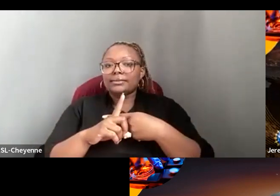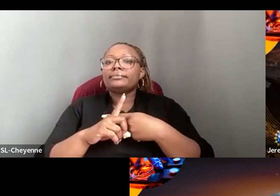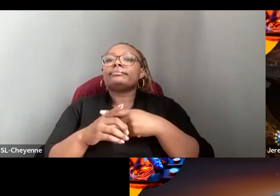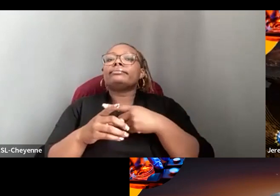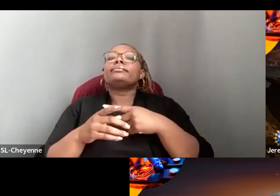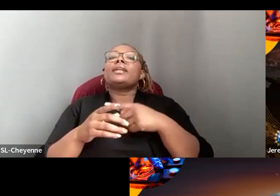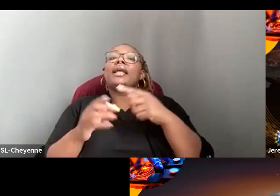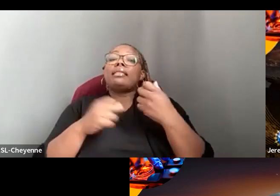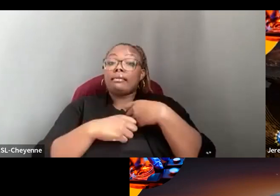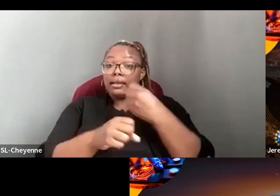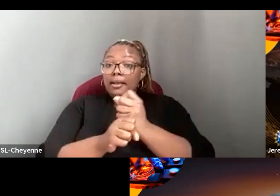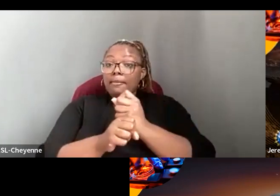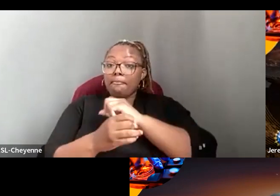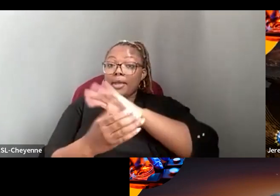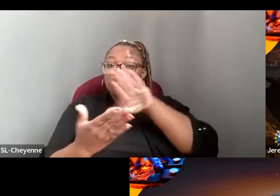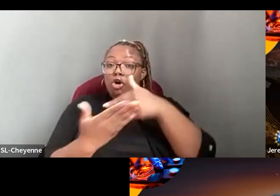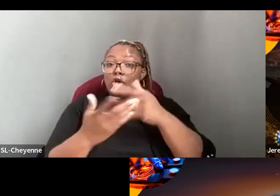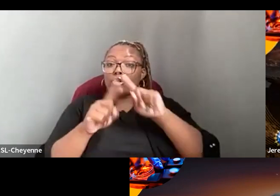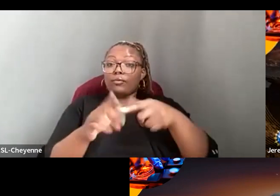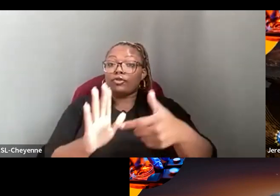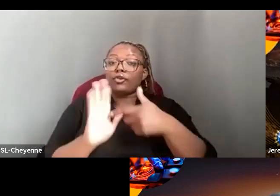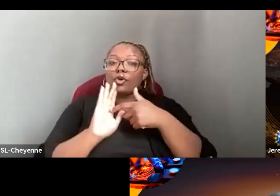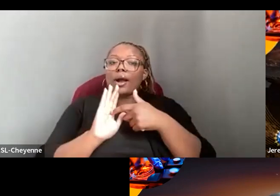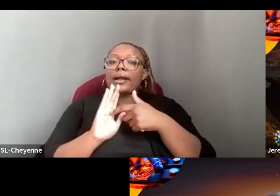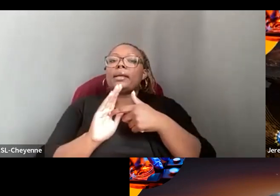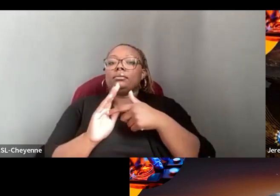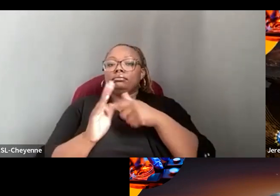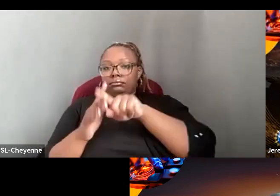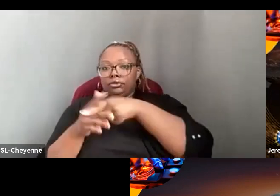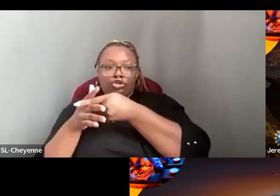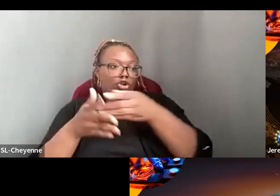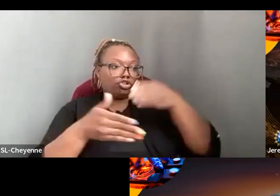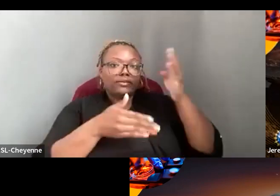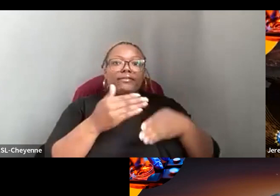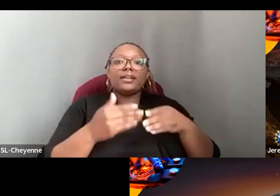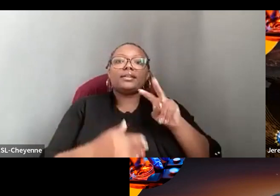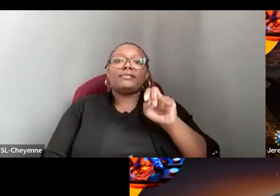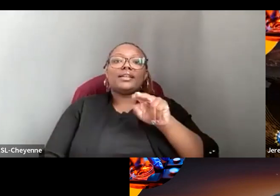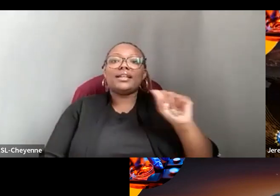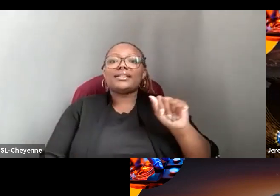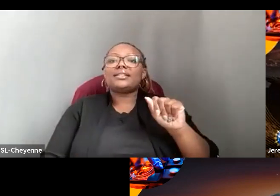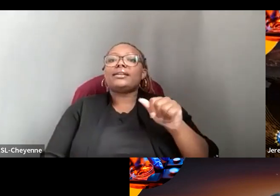and it creates all of those reporting requirements at the time that Vanessa and the grants officers approve those awards.